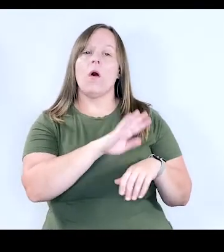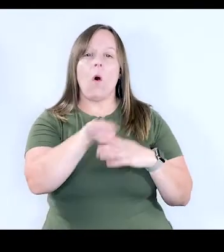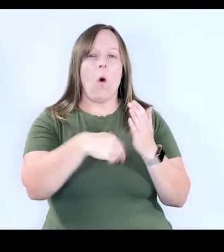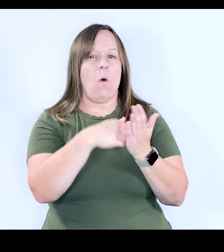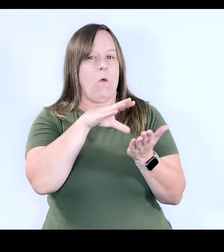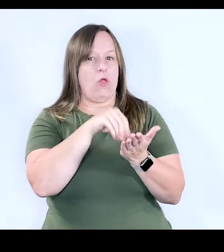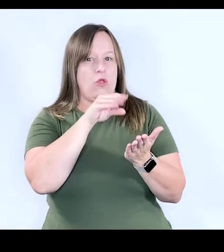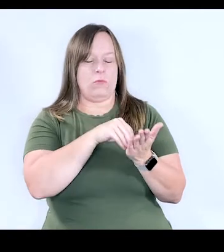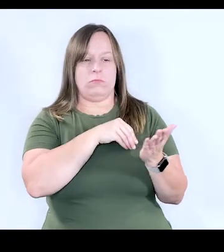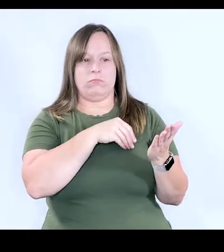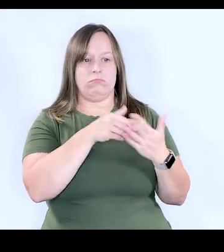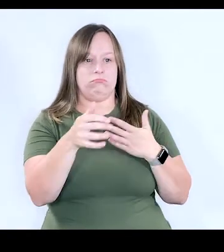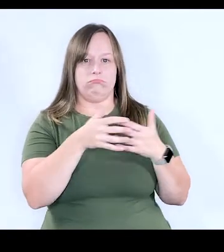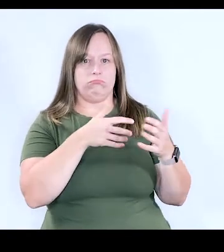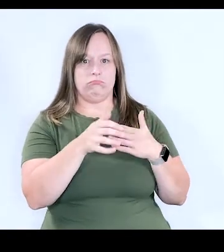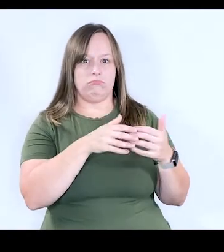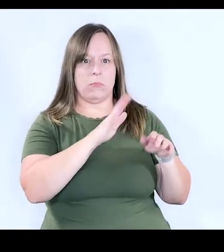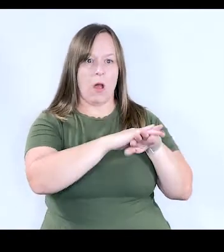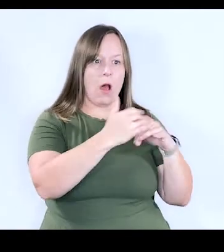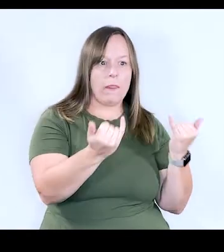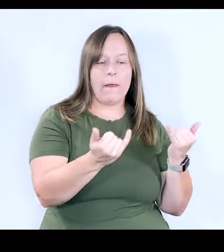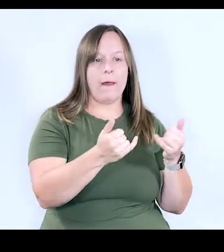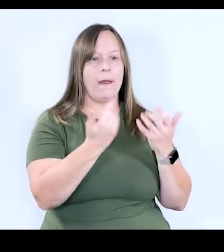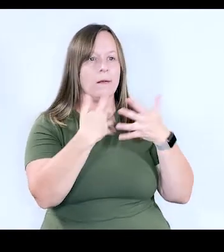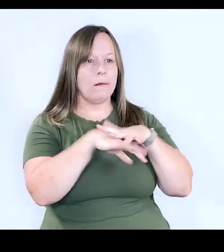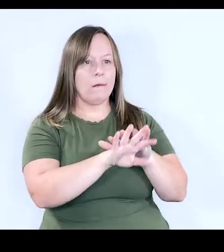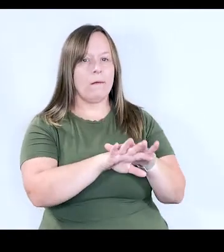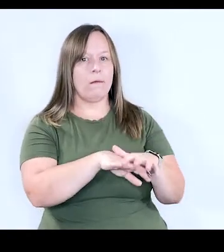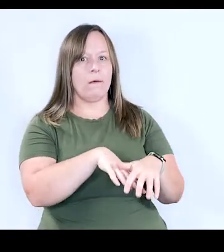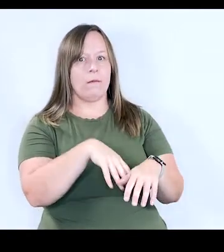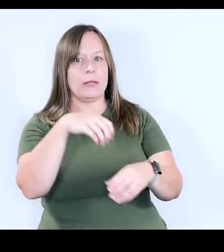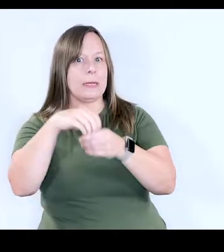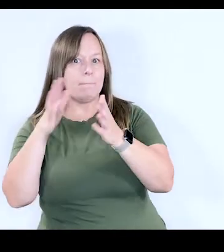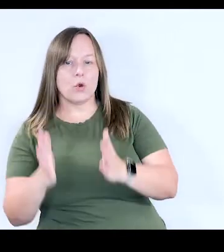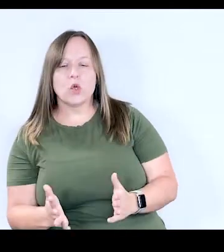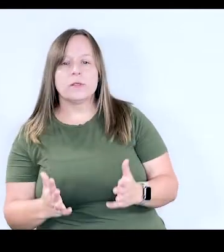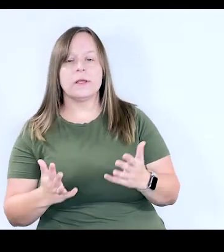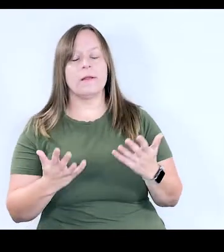learning, whether remote, hybrid, in-person still